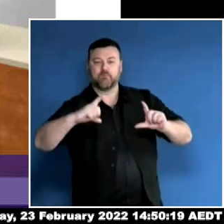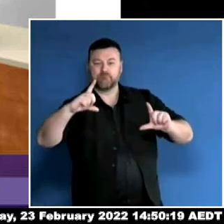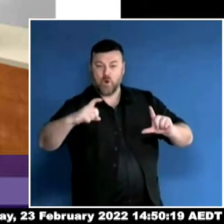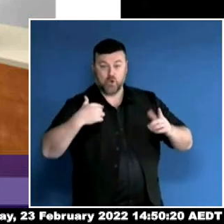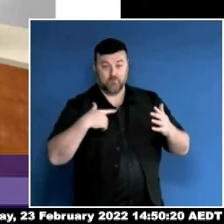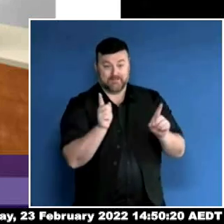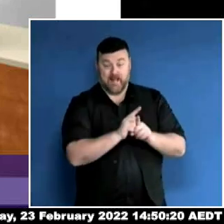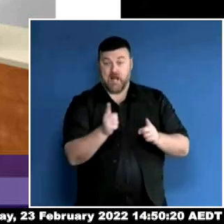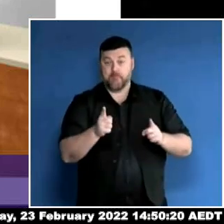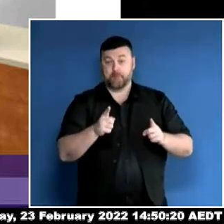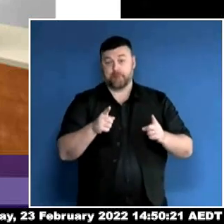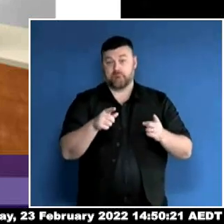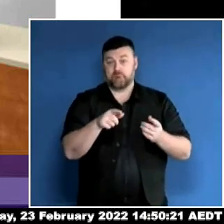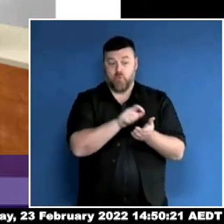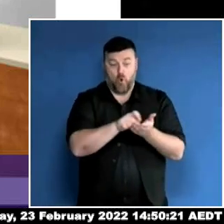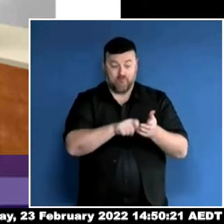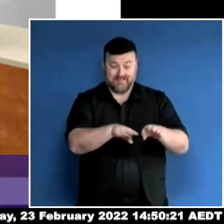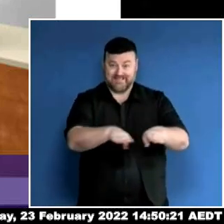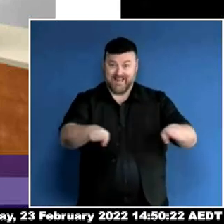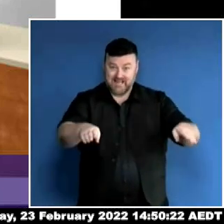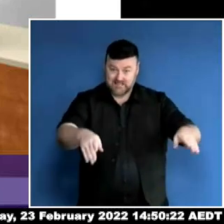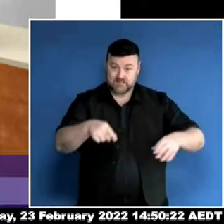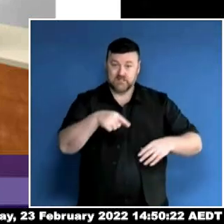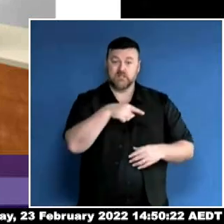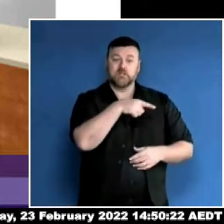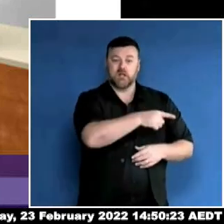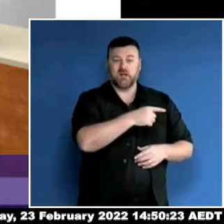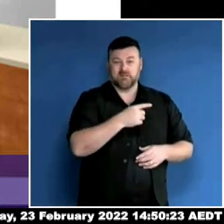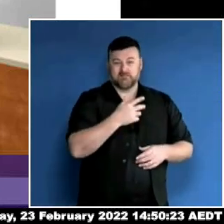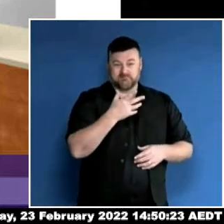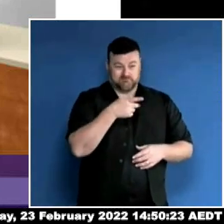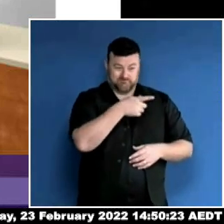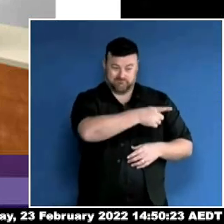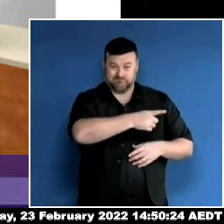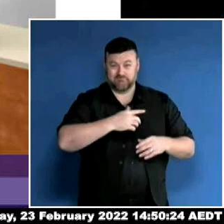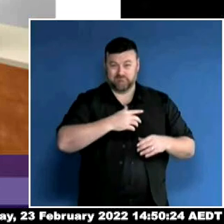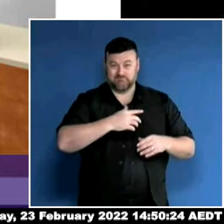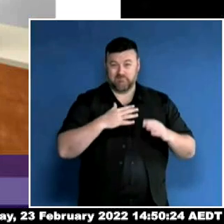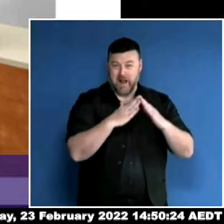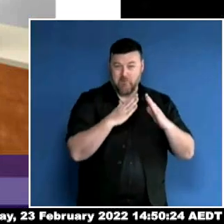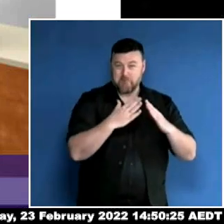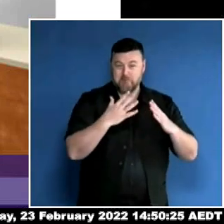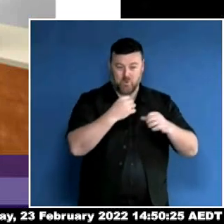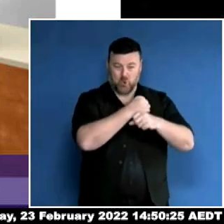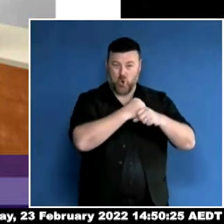Breville machine. On the front is just a coffee hessian bag for a bit of a decoration